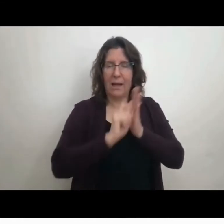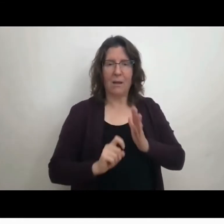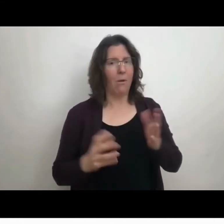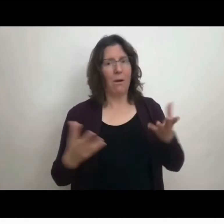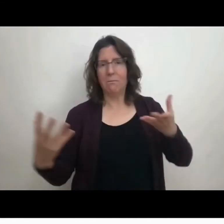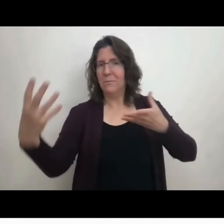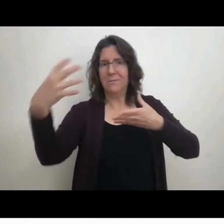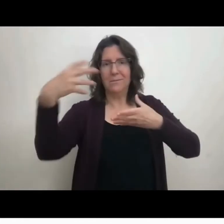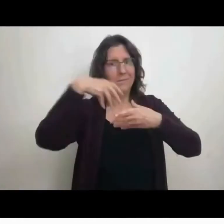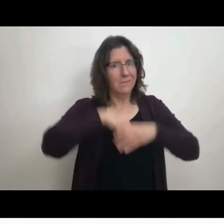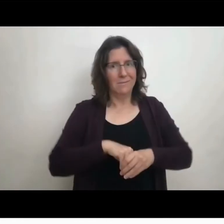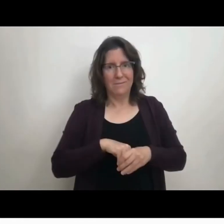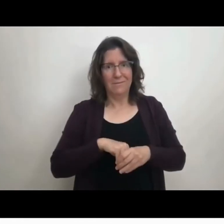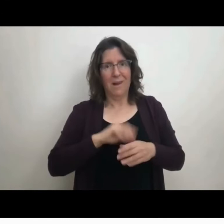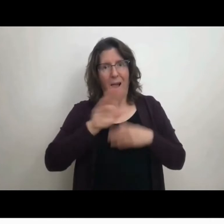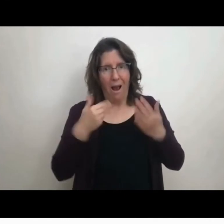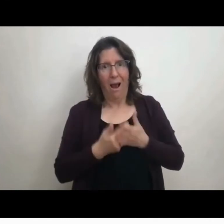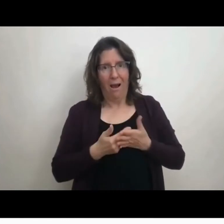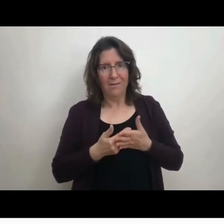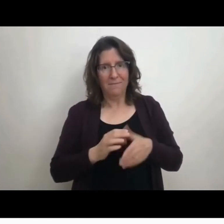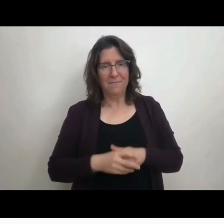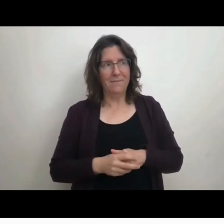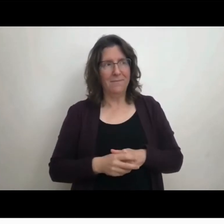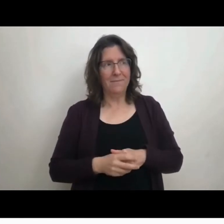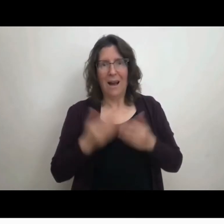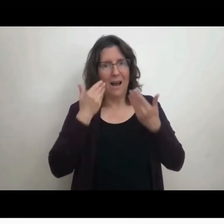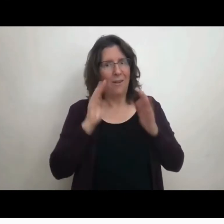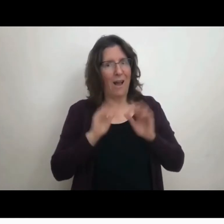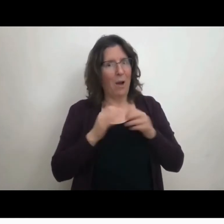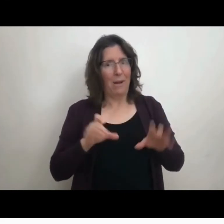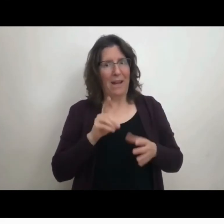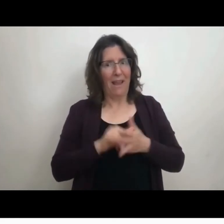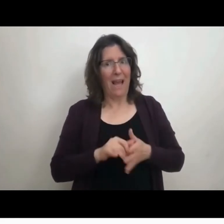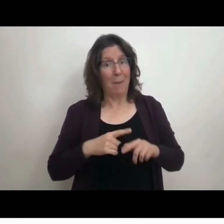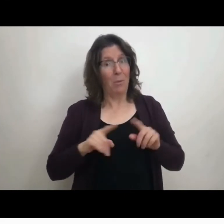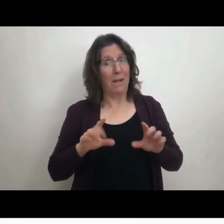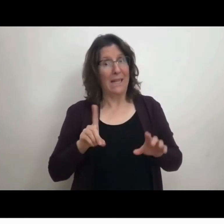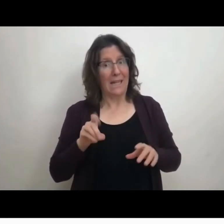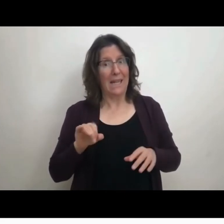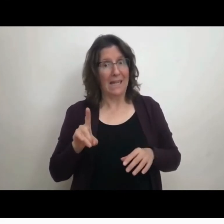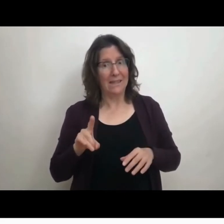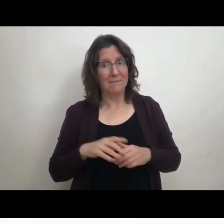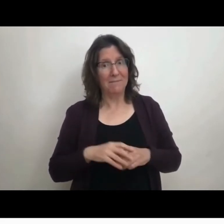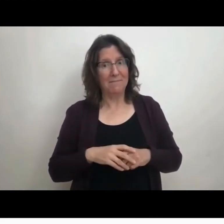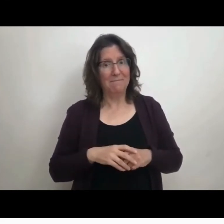Yes indeed . . . we did all that! I don't know how we did it . . . but we did!